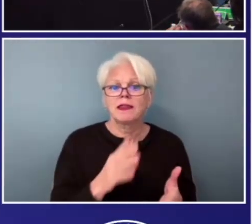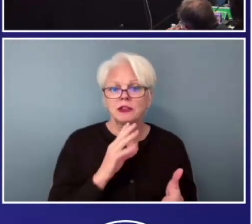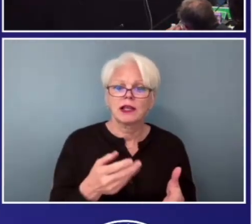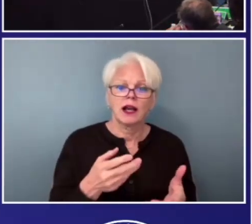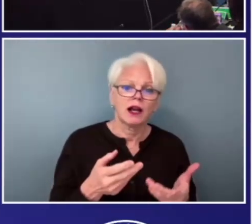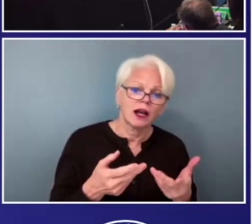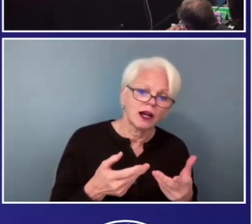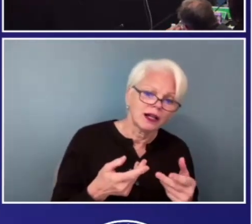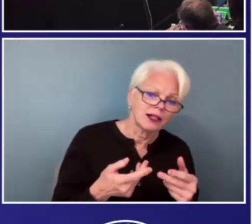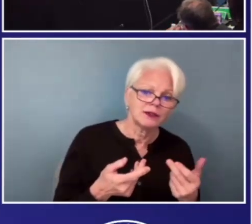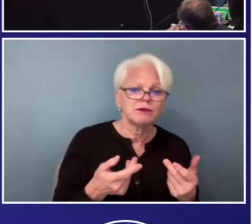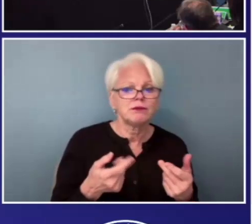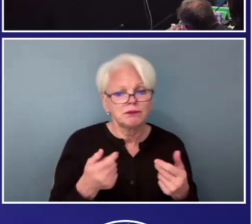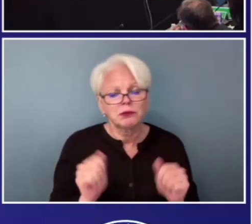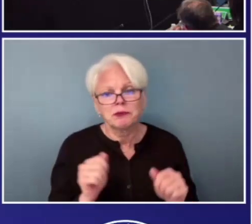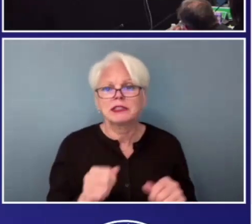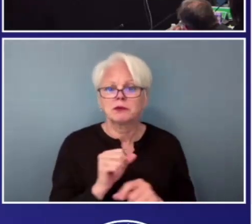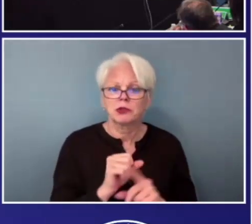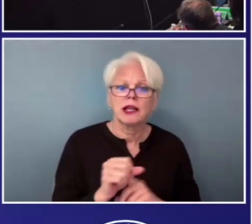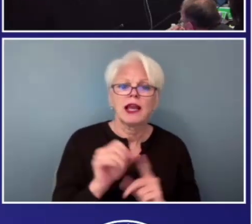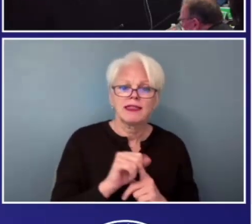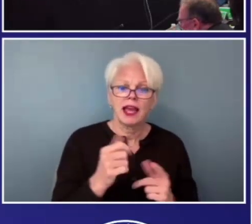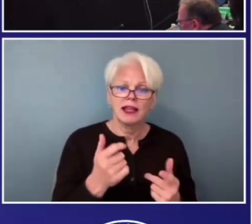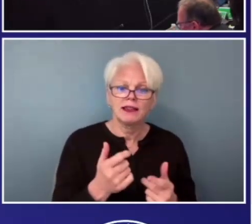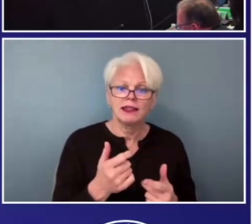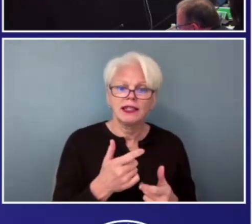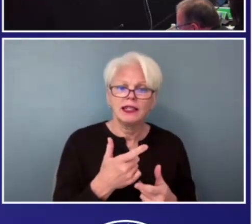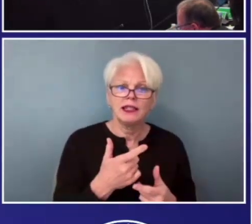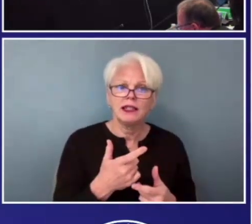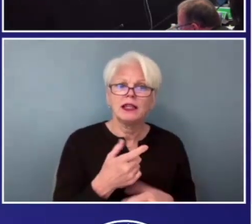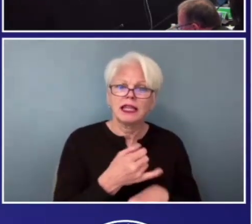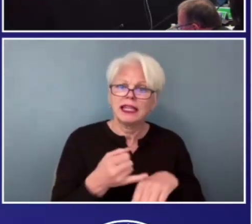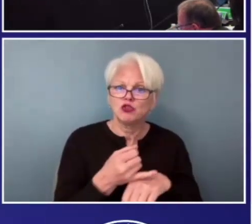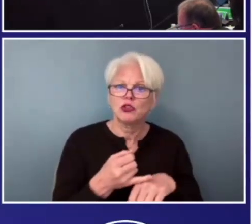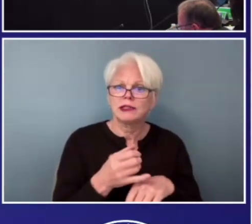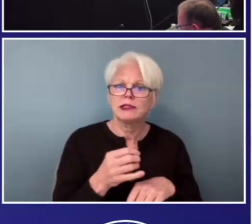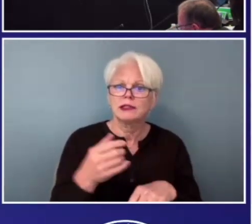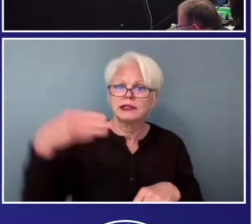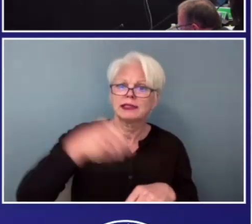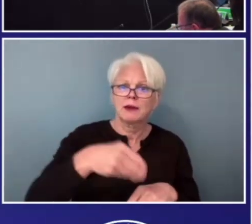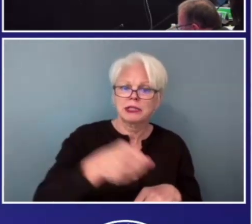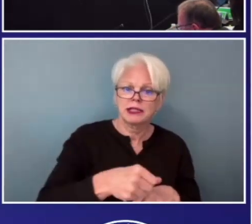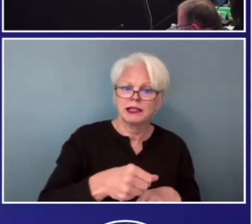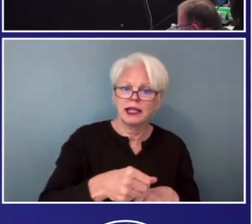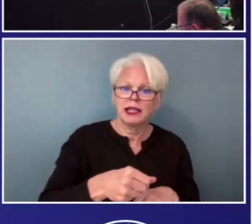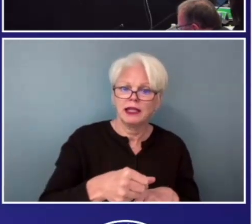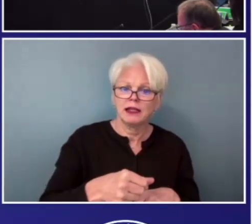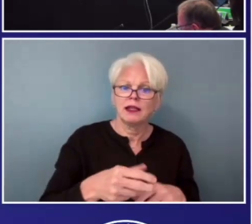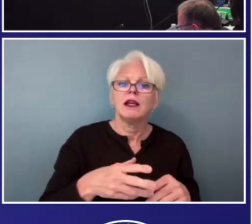where the interest subsidies are designed to, you know, encourage payment every single month. And we want -- don't want to allow people to pay for it.